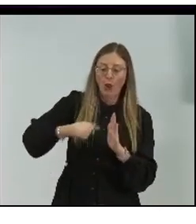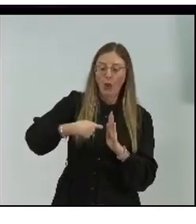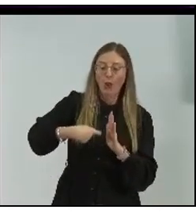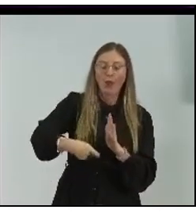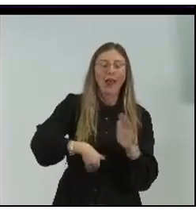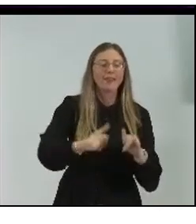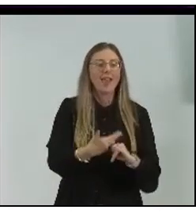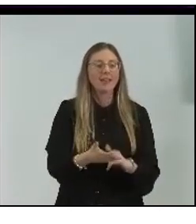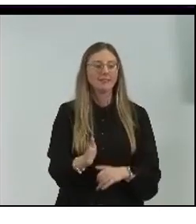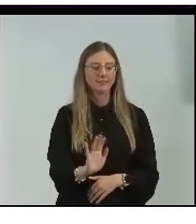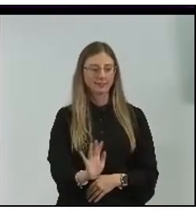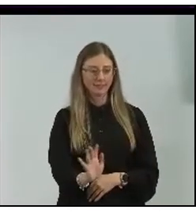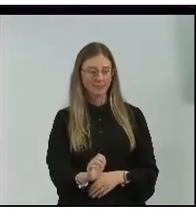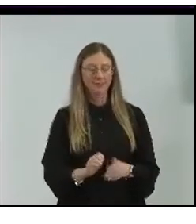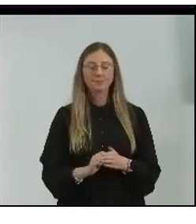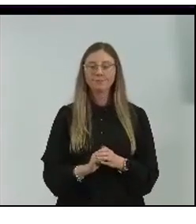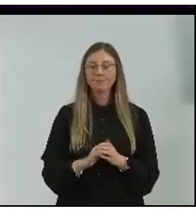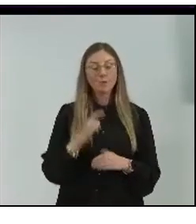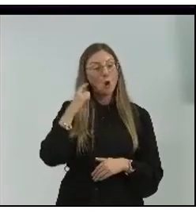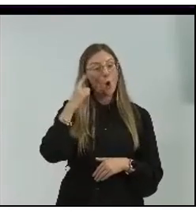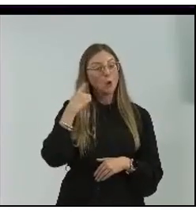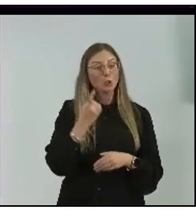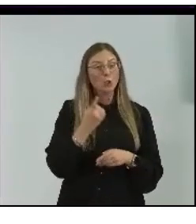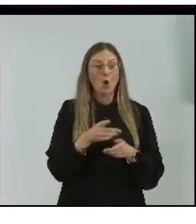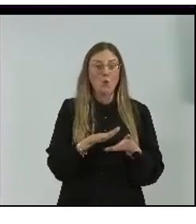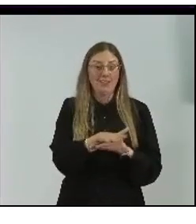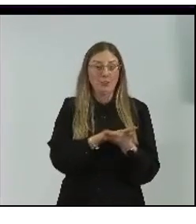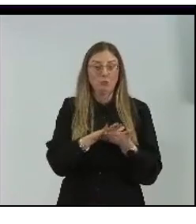Absolutely. Audio description is a creative endeavour, right?